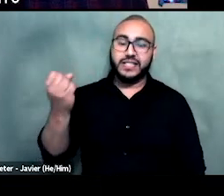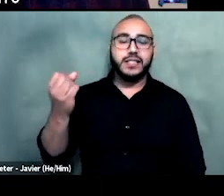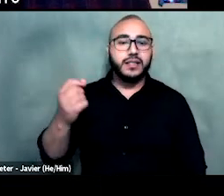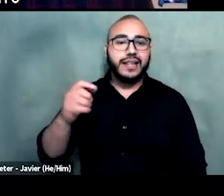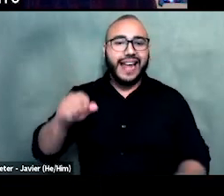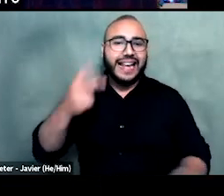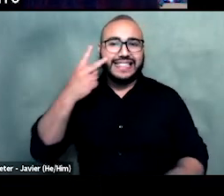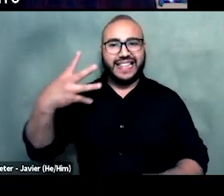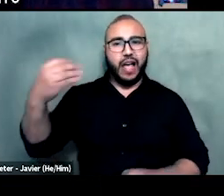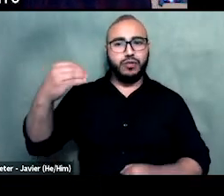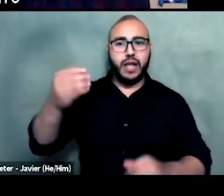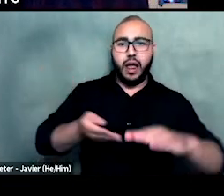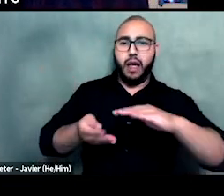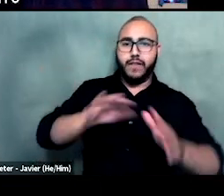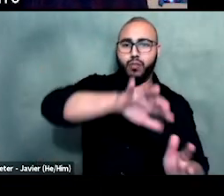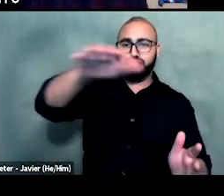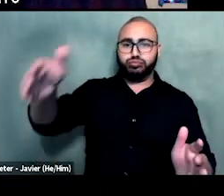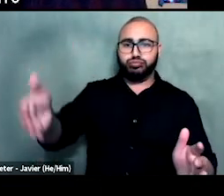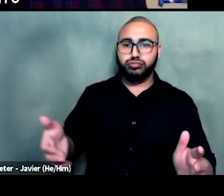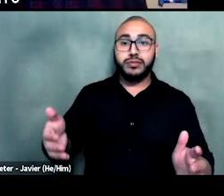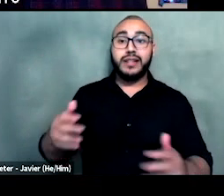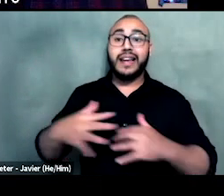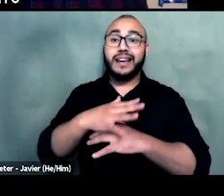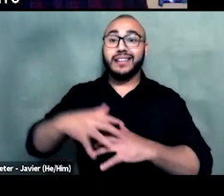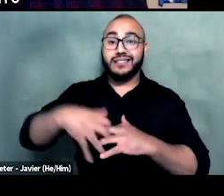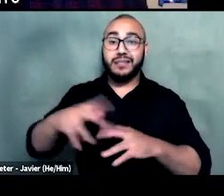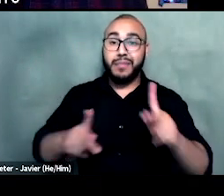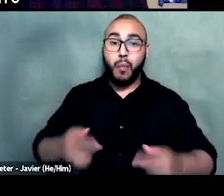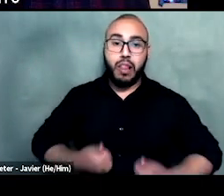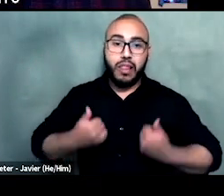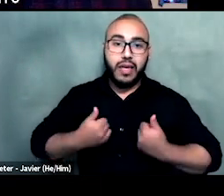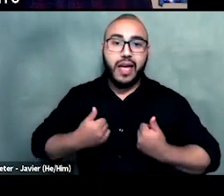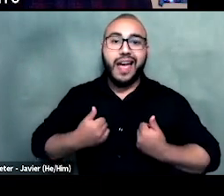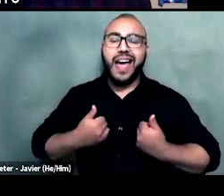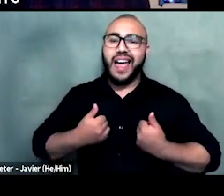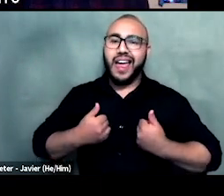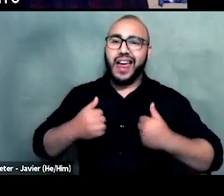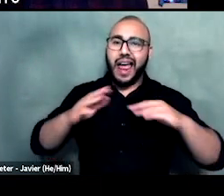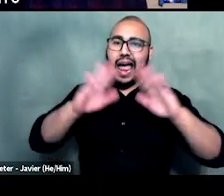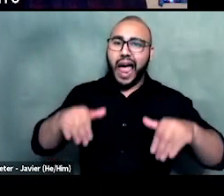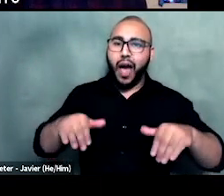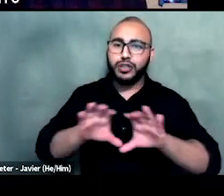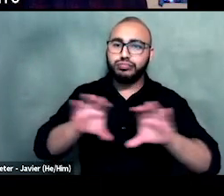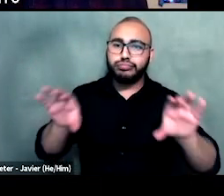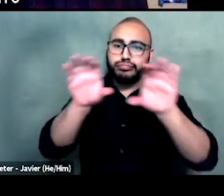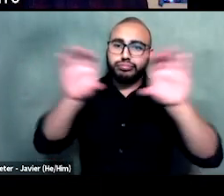Native Americans lived in these multi-storied structures in the southwest, and in ancient